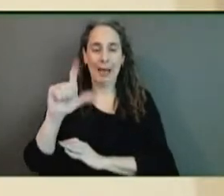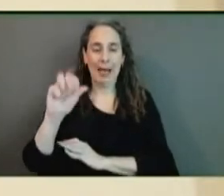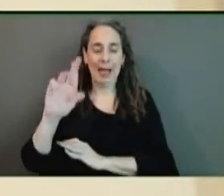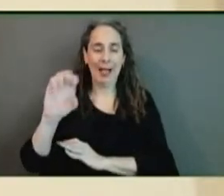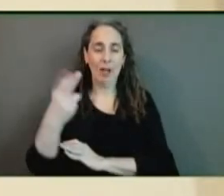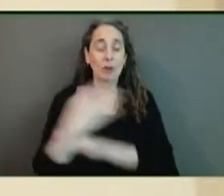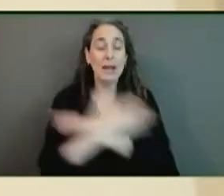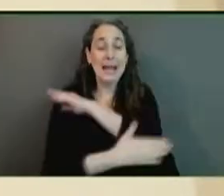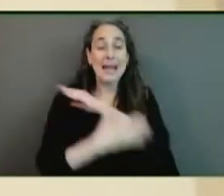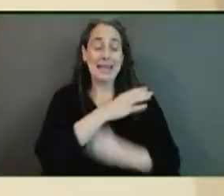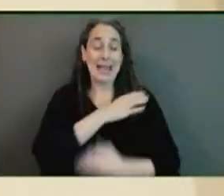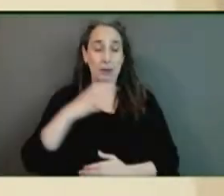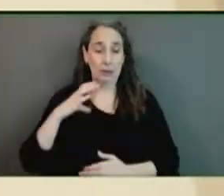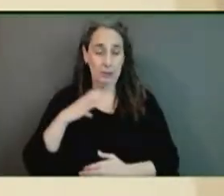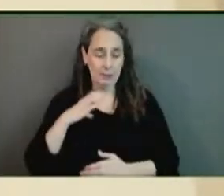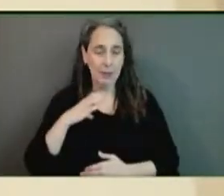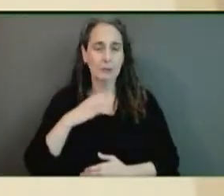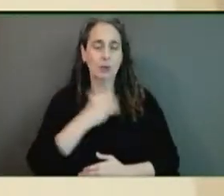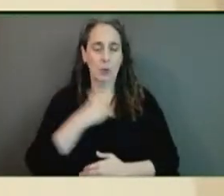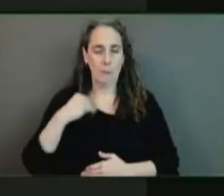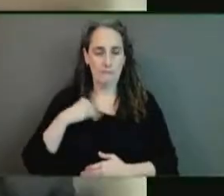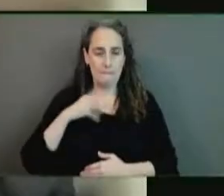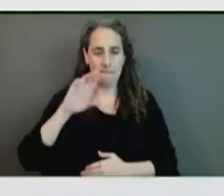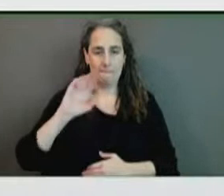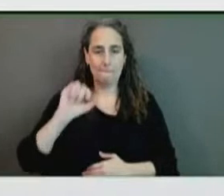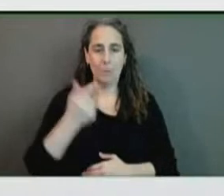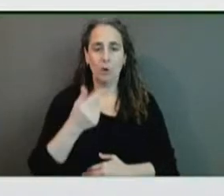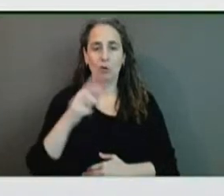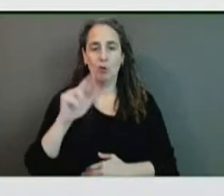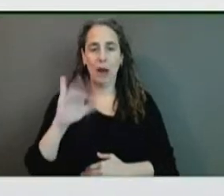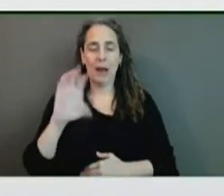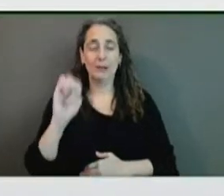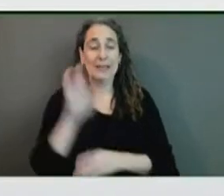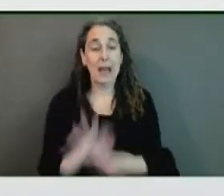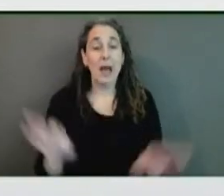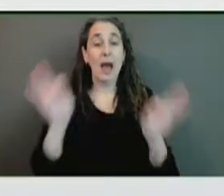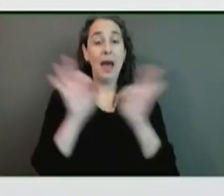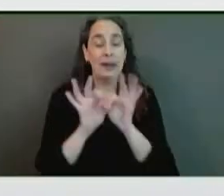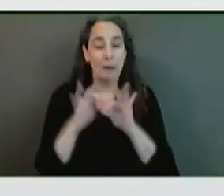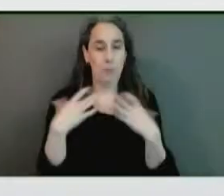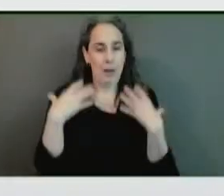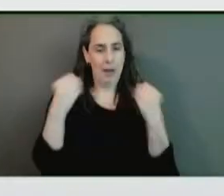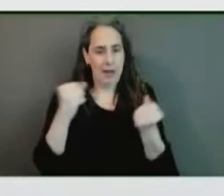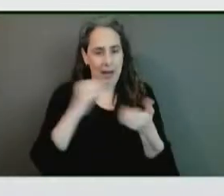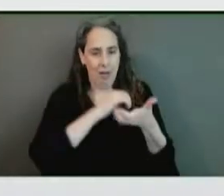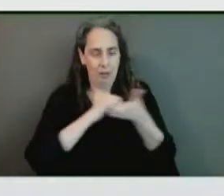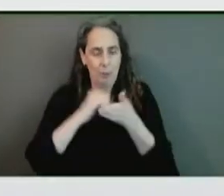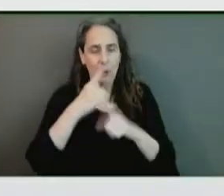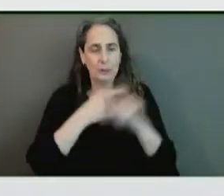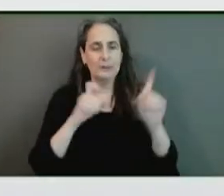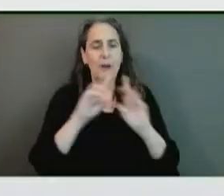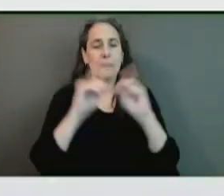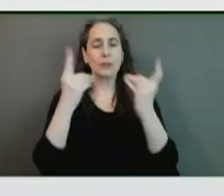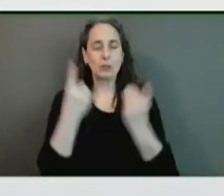executive Mr Markle, Ridge County Council member, Mr Craig